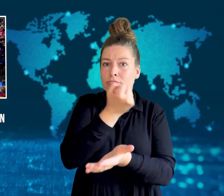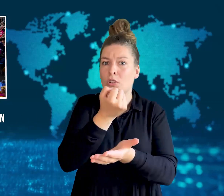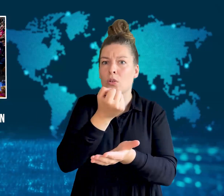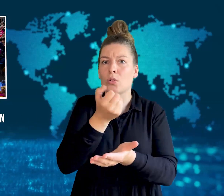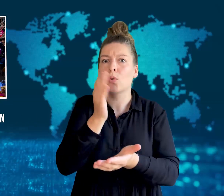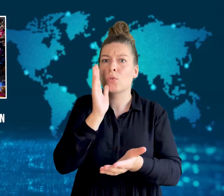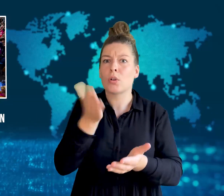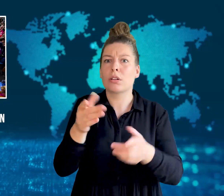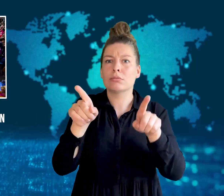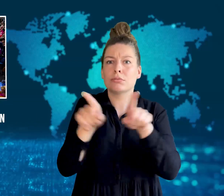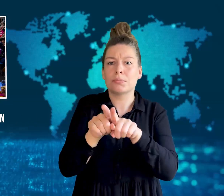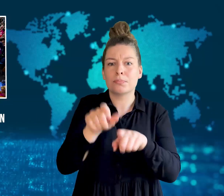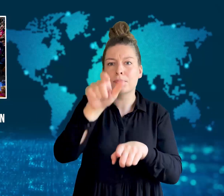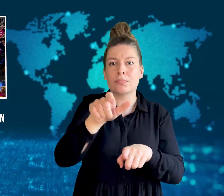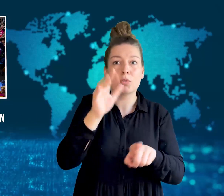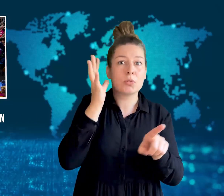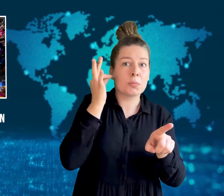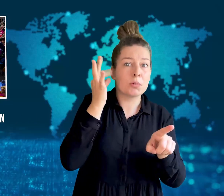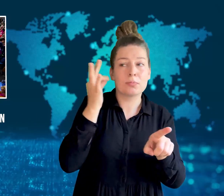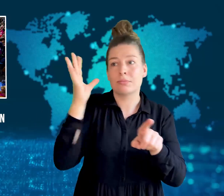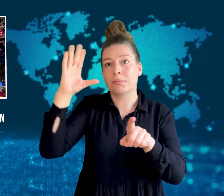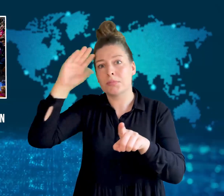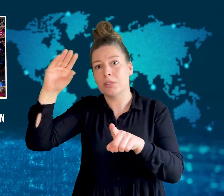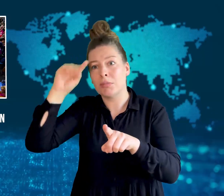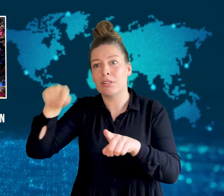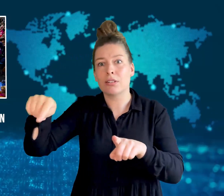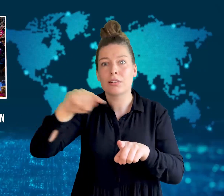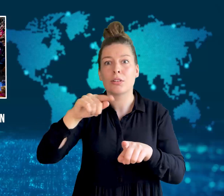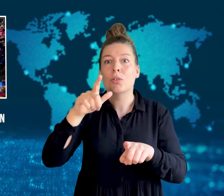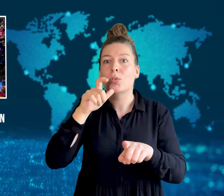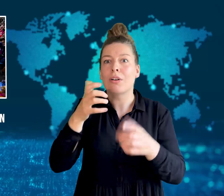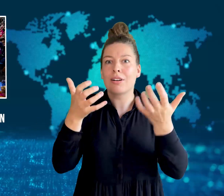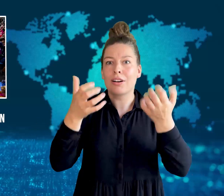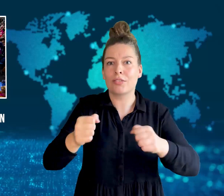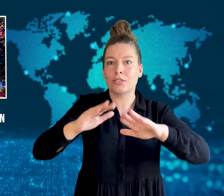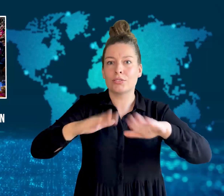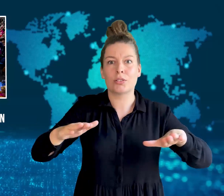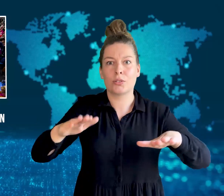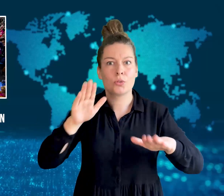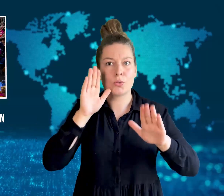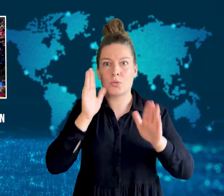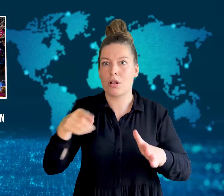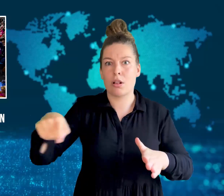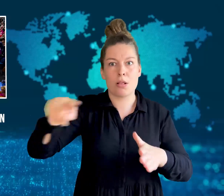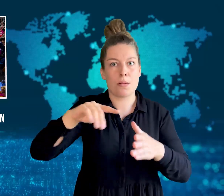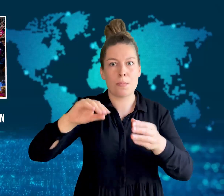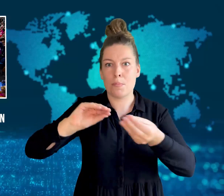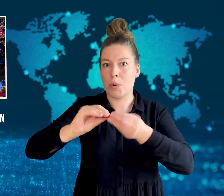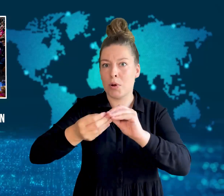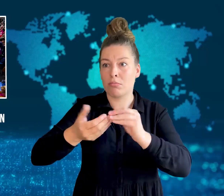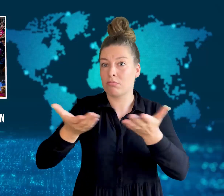If Sanzari is successful, other couples would be in jeopardy of